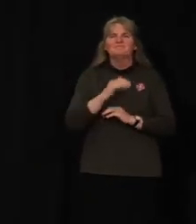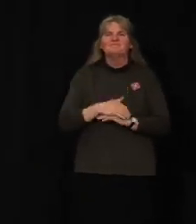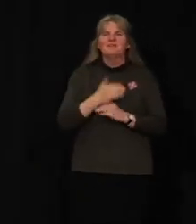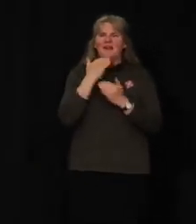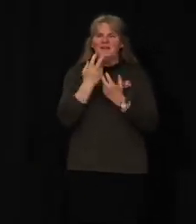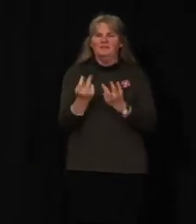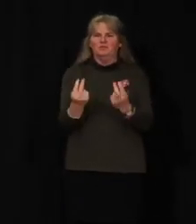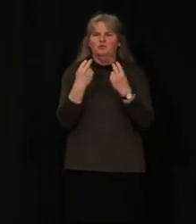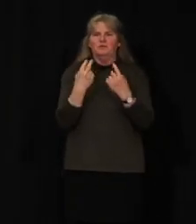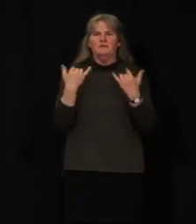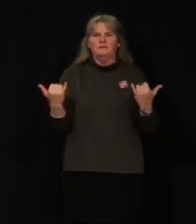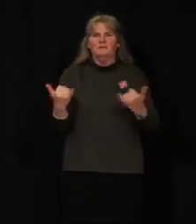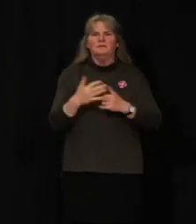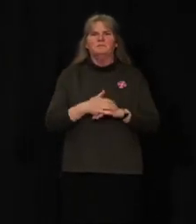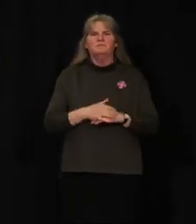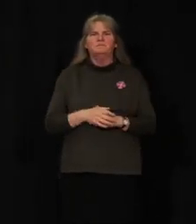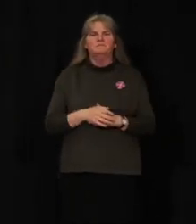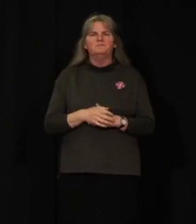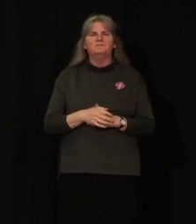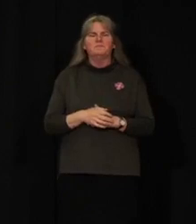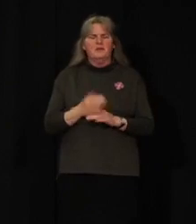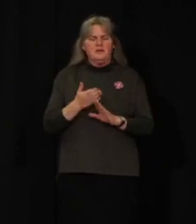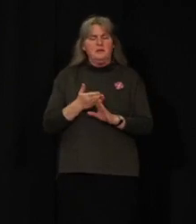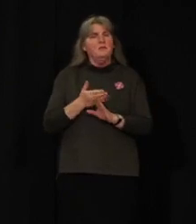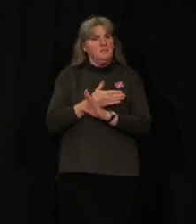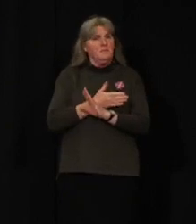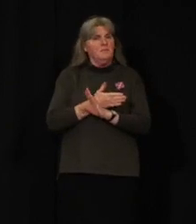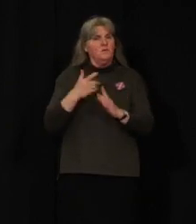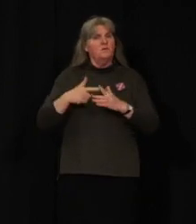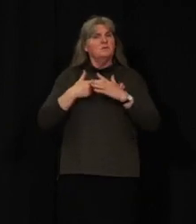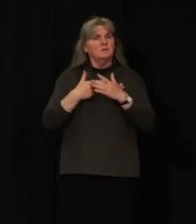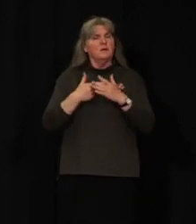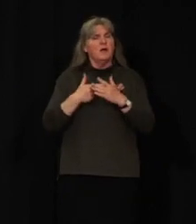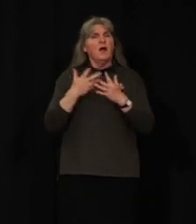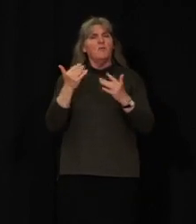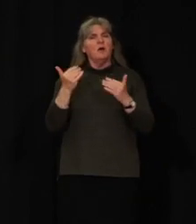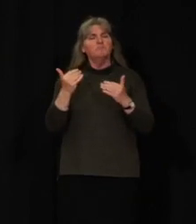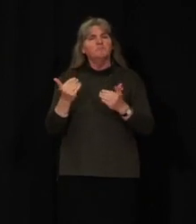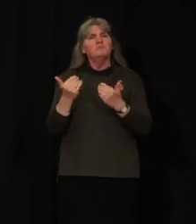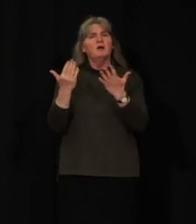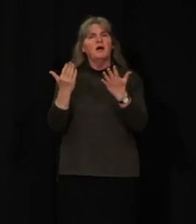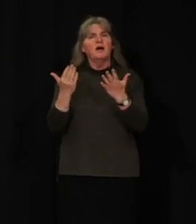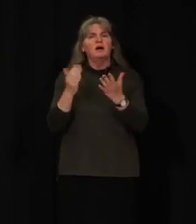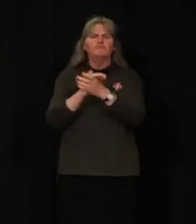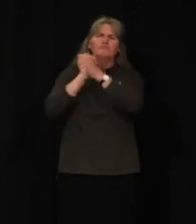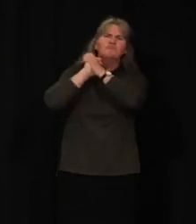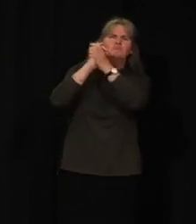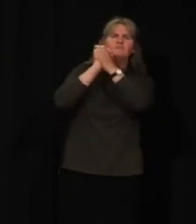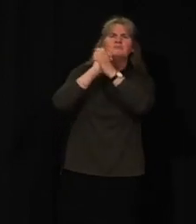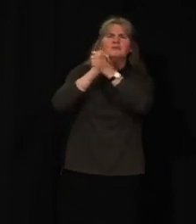Hello everybody and thanks once again for joining me here today. Before we begin, I would like to offer a massive congratulations